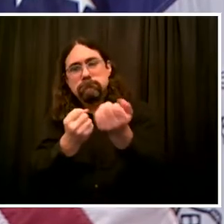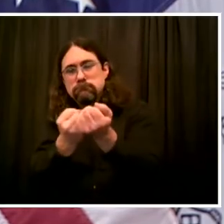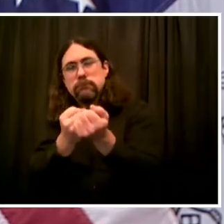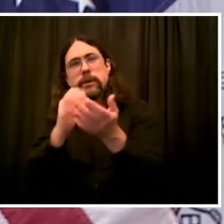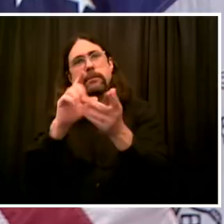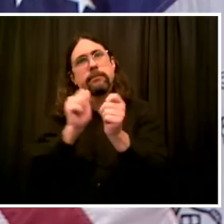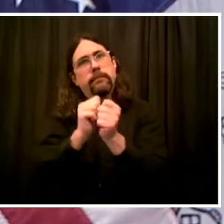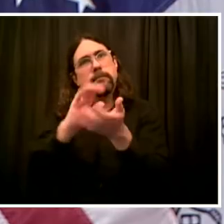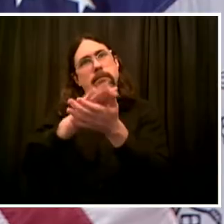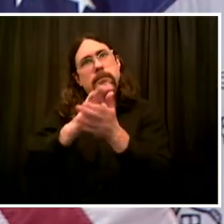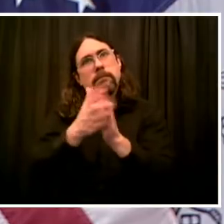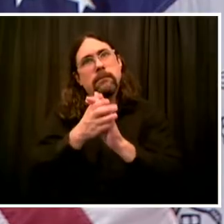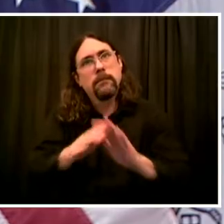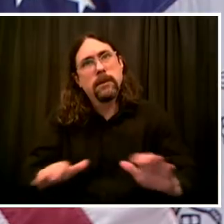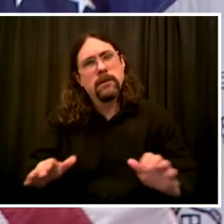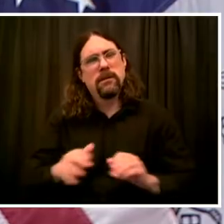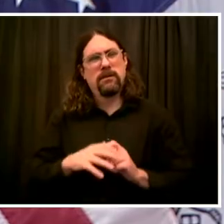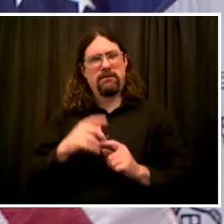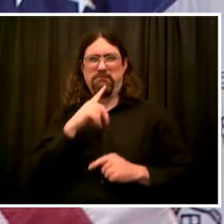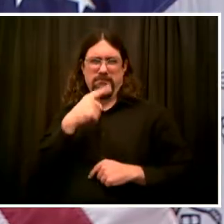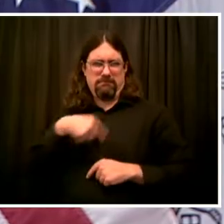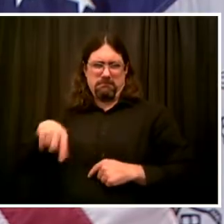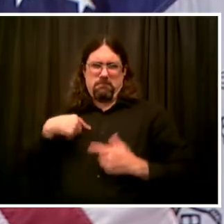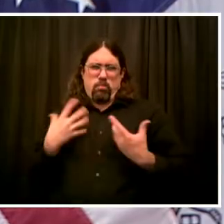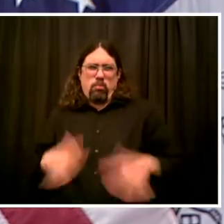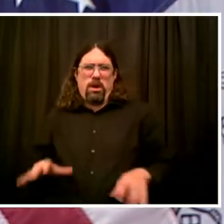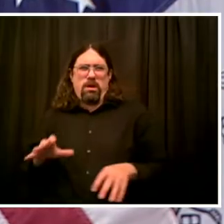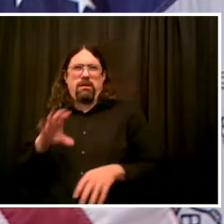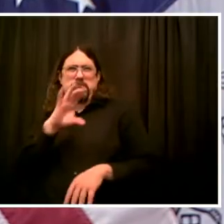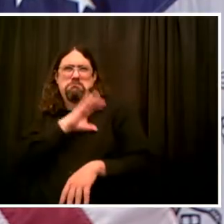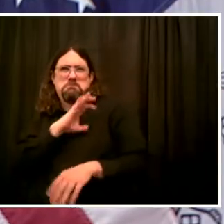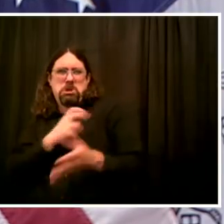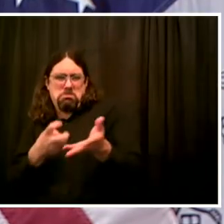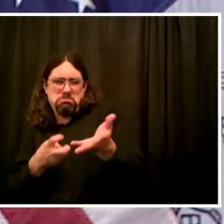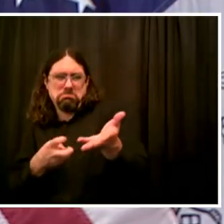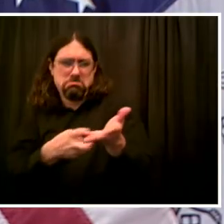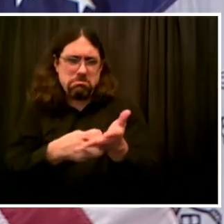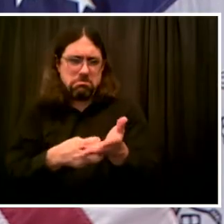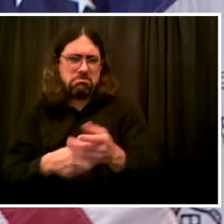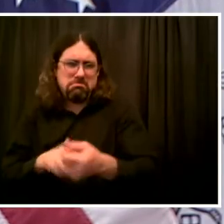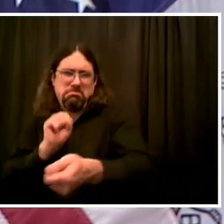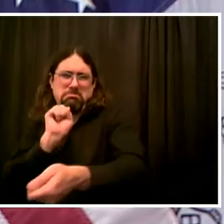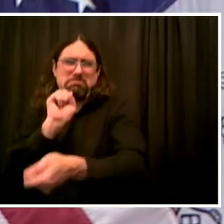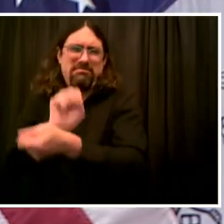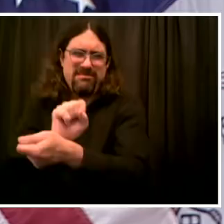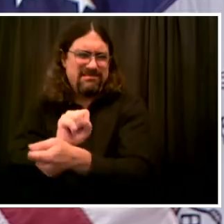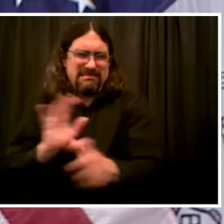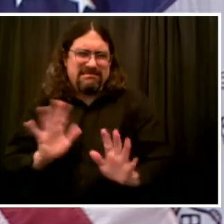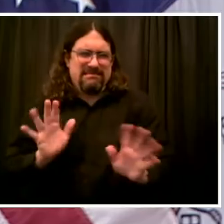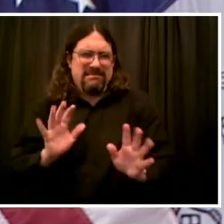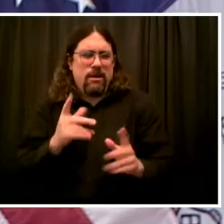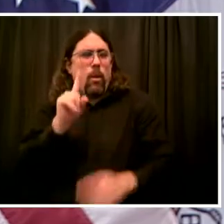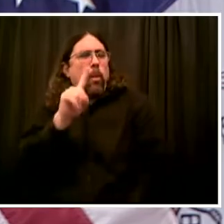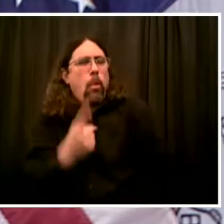TO BE WITH A LIGHT TOUCH AND OVERWHELMINGLY IT HAS BEEN. WE'VE SEEN A FEW SITUATIONS WHERE THAT WASN'THE T CASE AND WE'RE